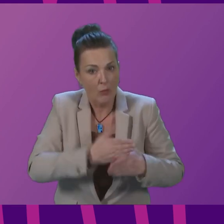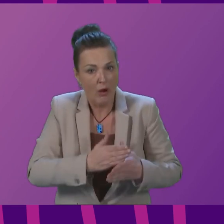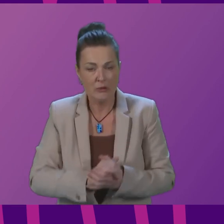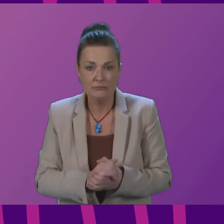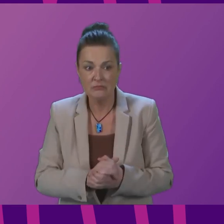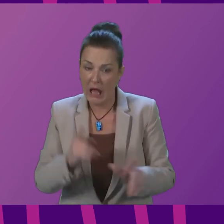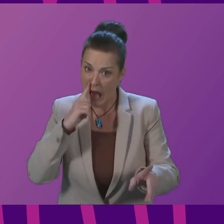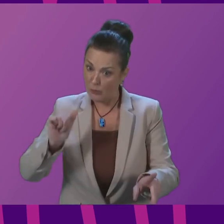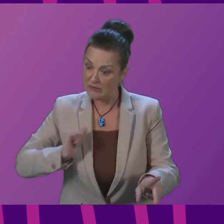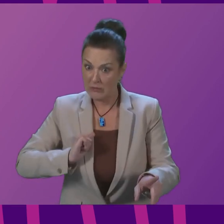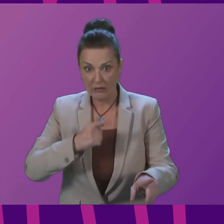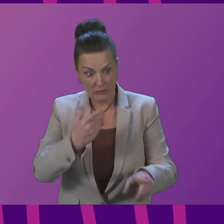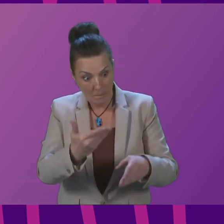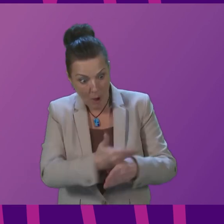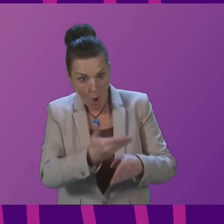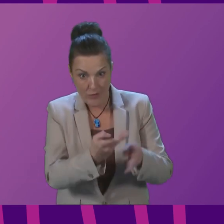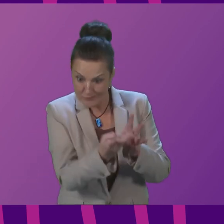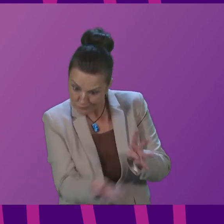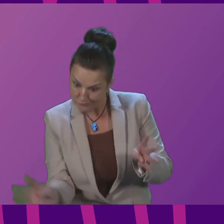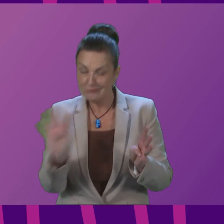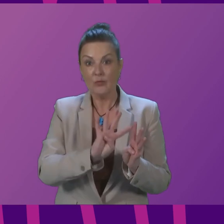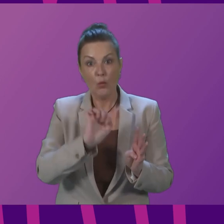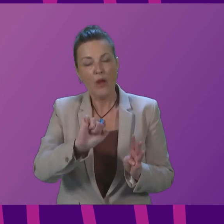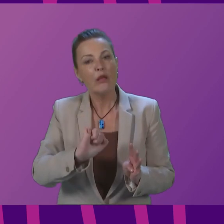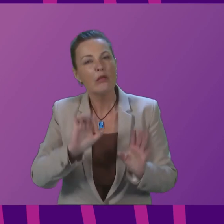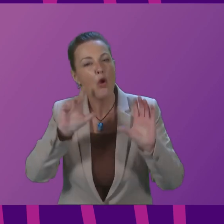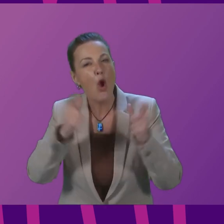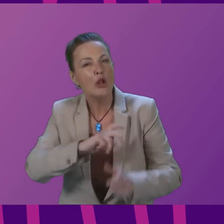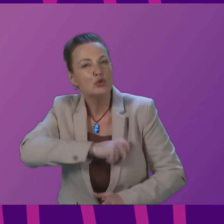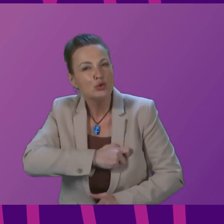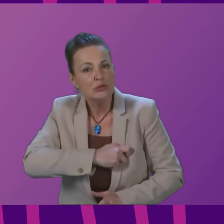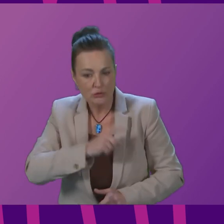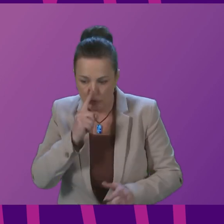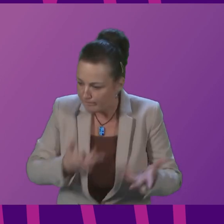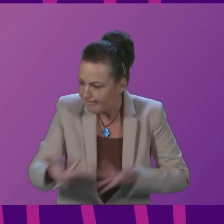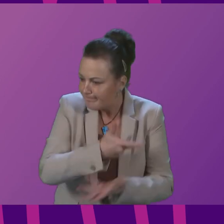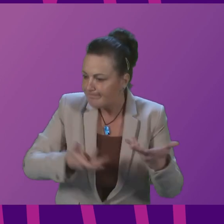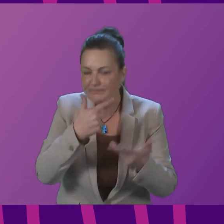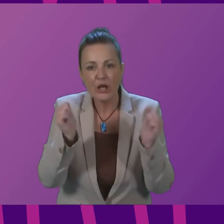to get round the table with the college unions and come to an agreement that takes away the